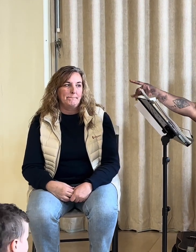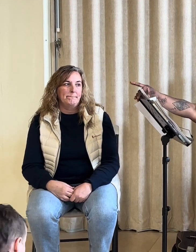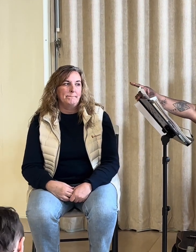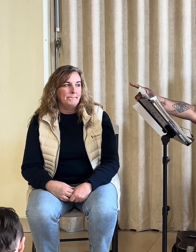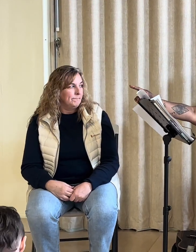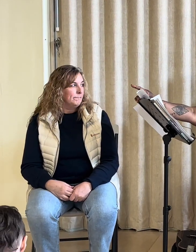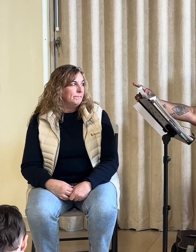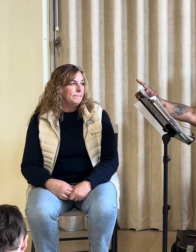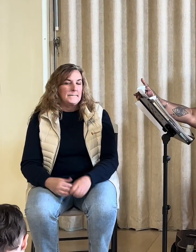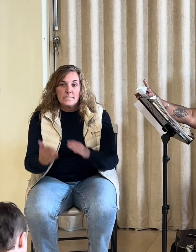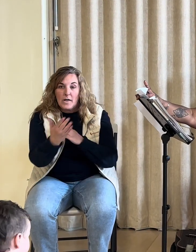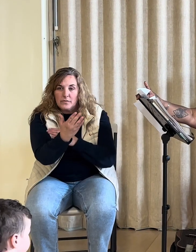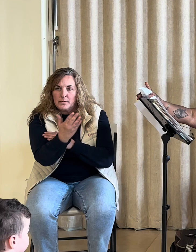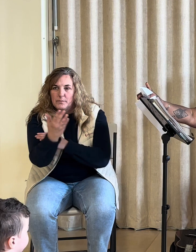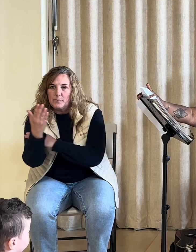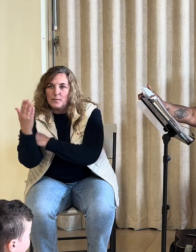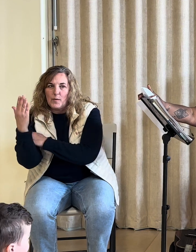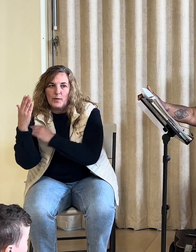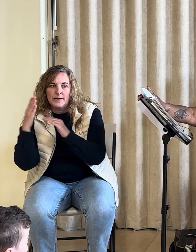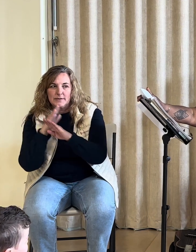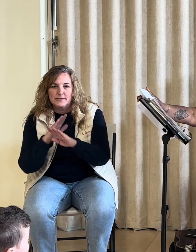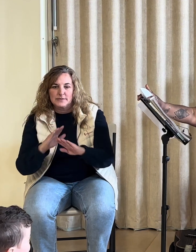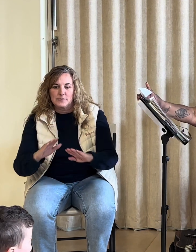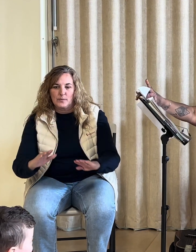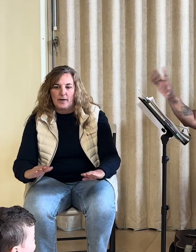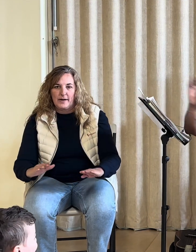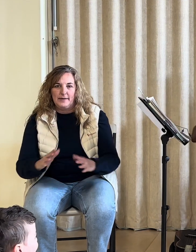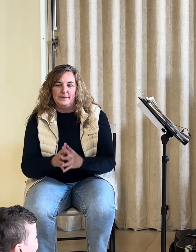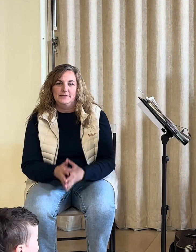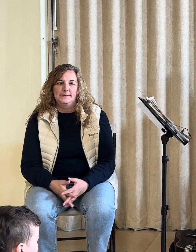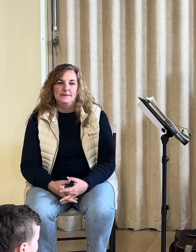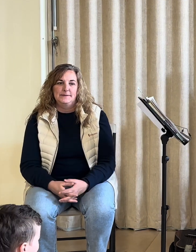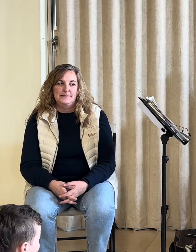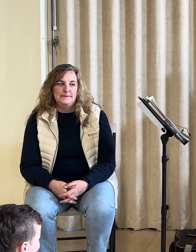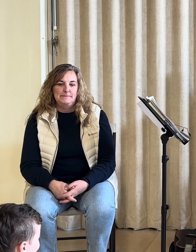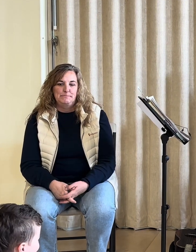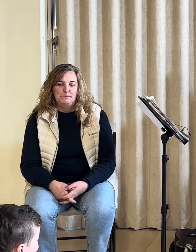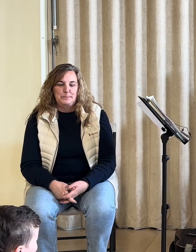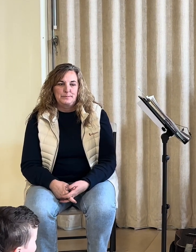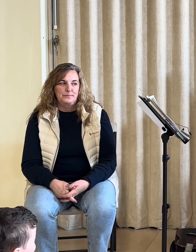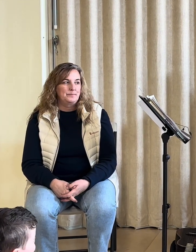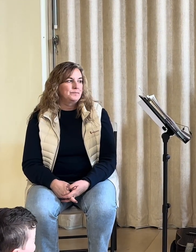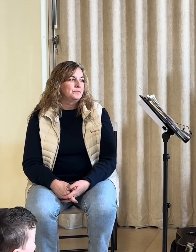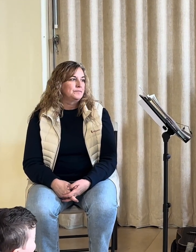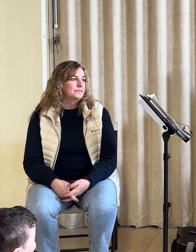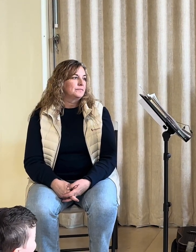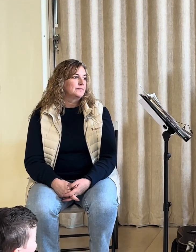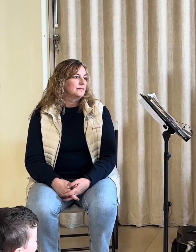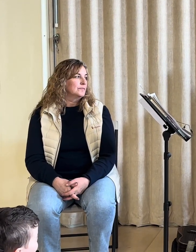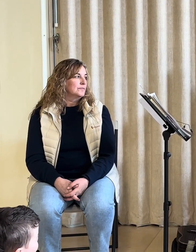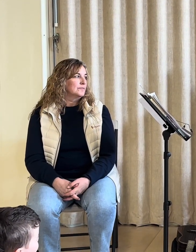The morning is quiet.